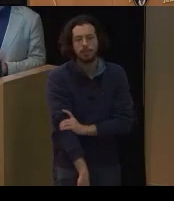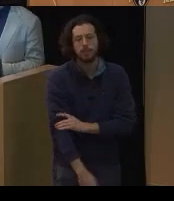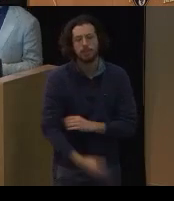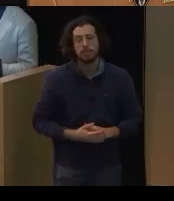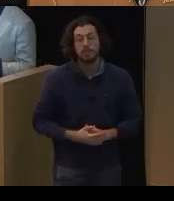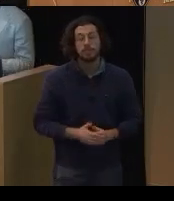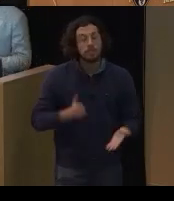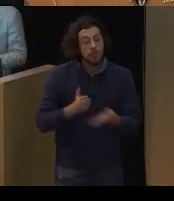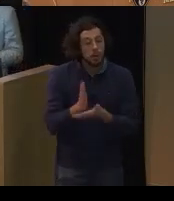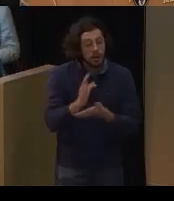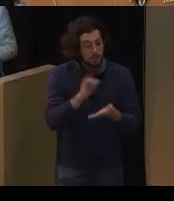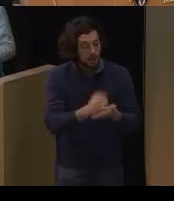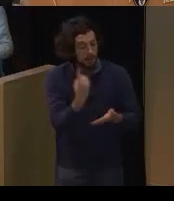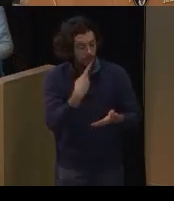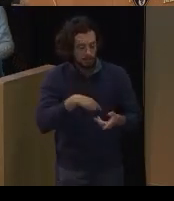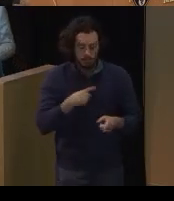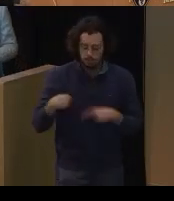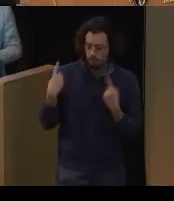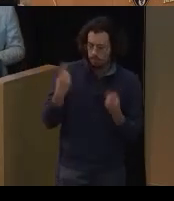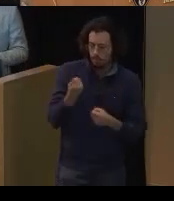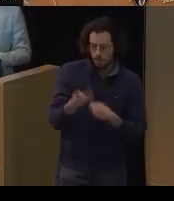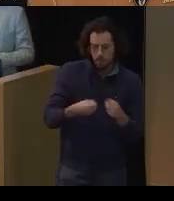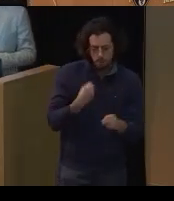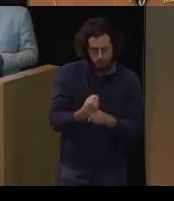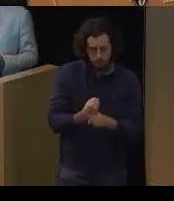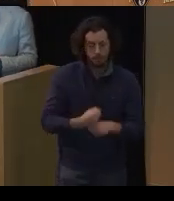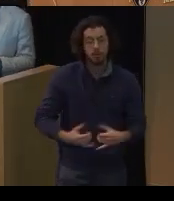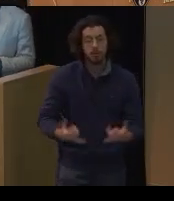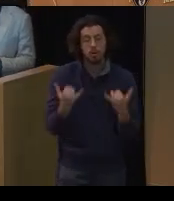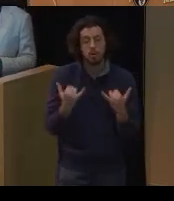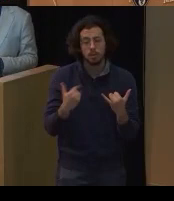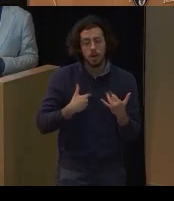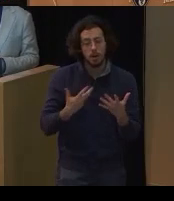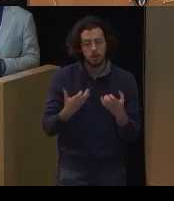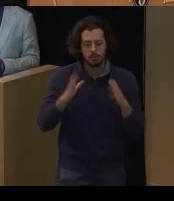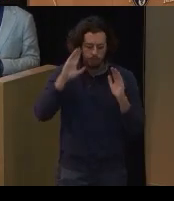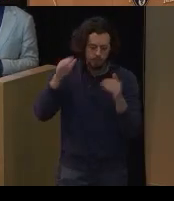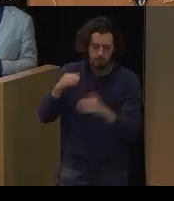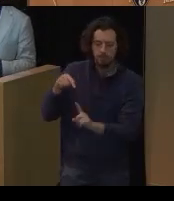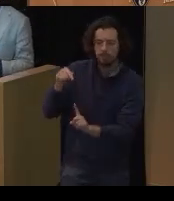okay so that's one of the things that we've been doing over the past couple of years um today I want to spend most of my time telling you about some of